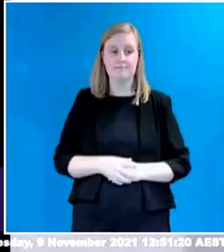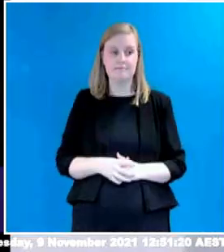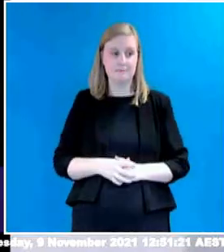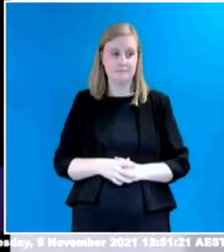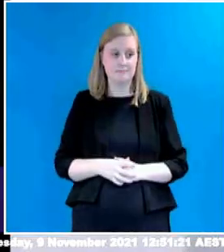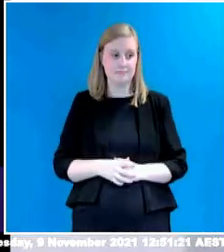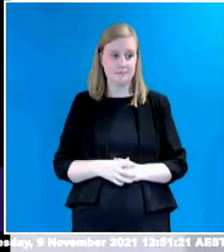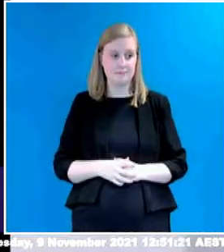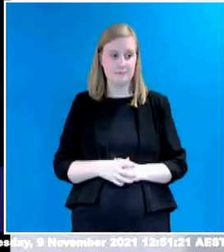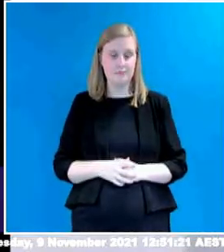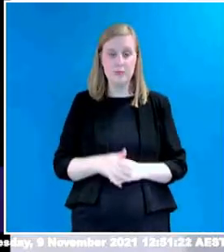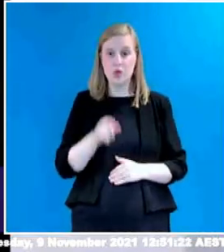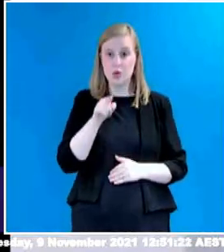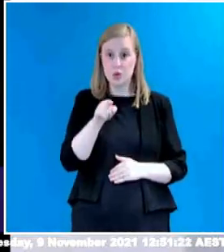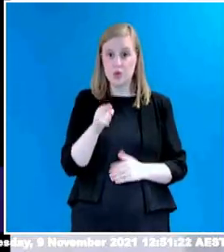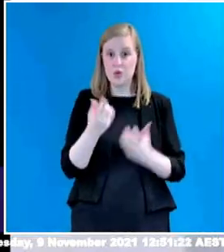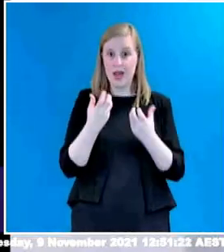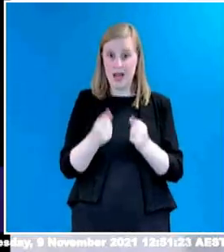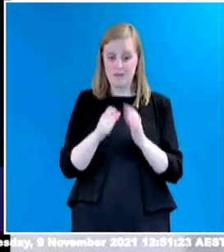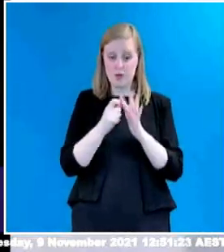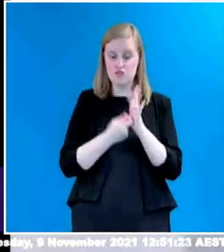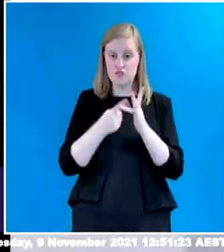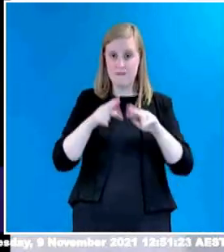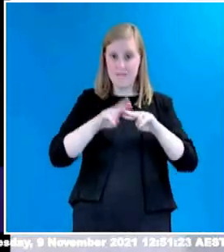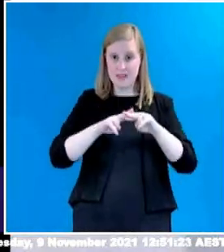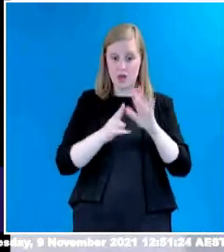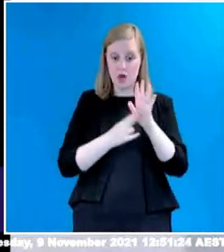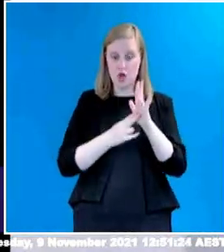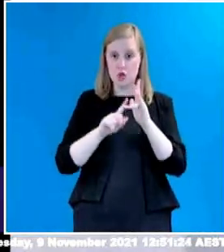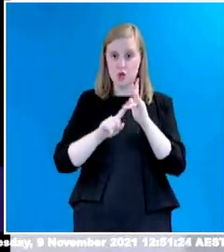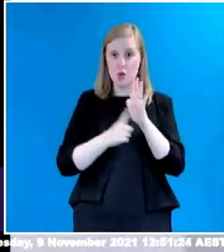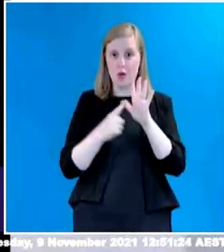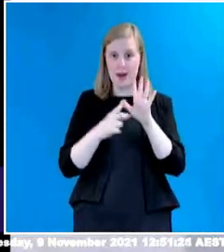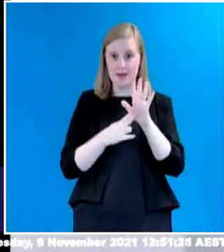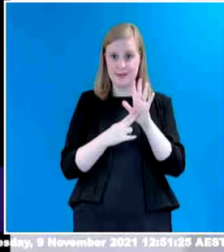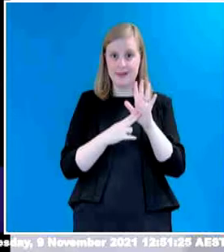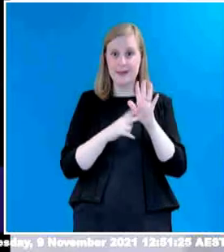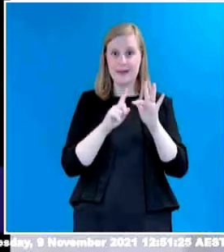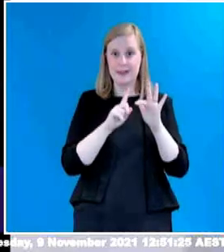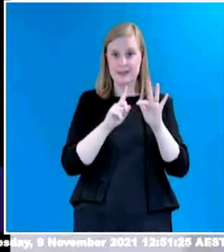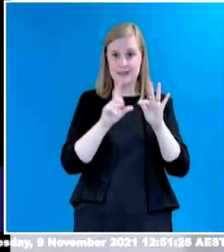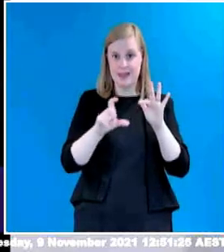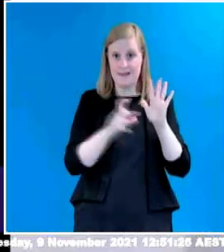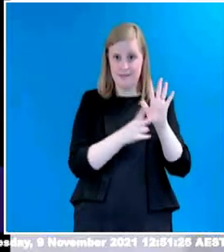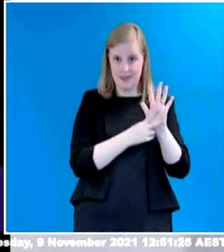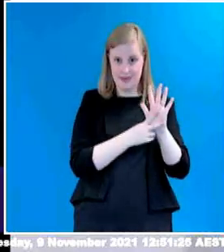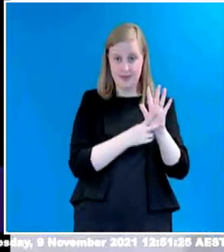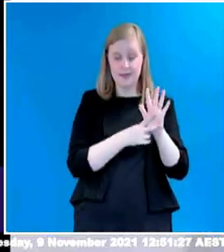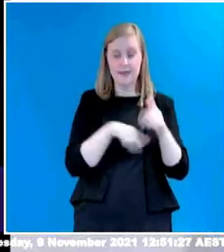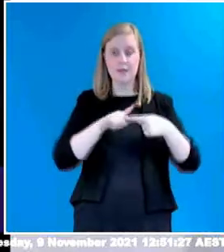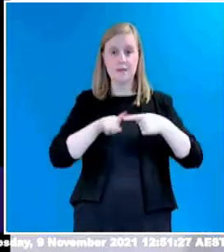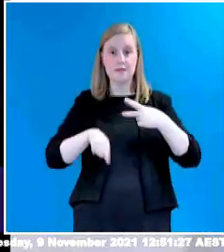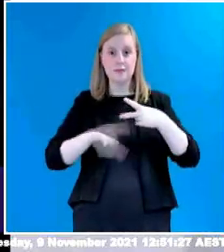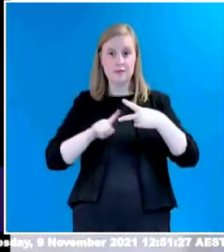You have Professor Nolan's CV and you also have the report which we touched